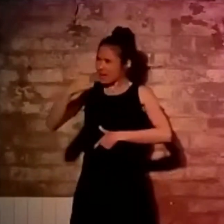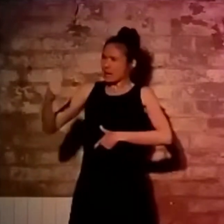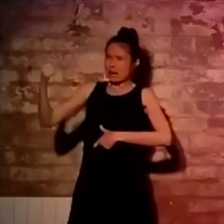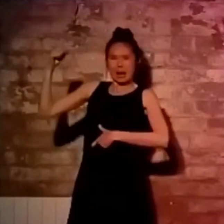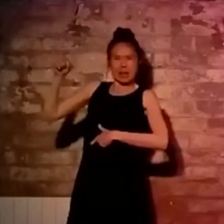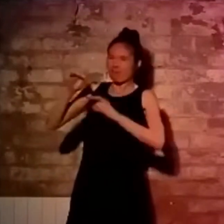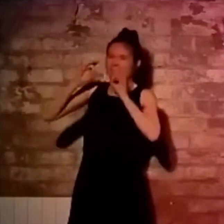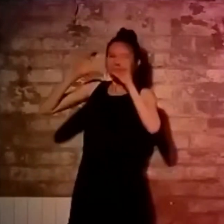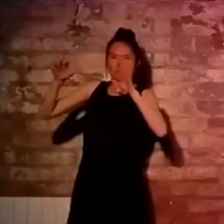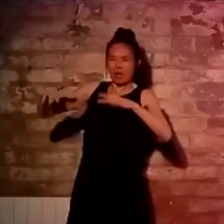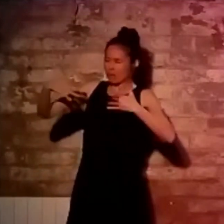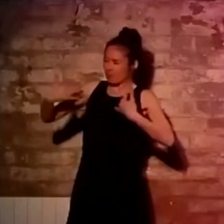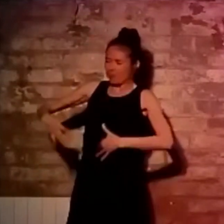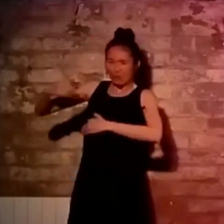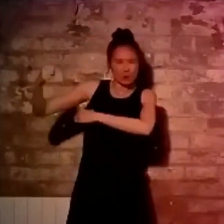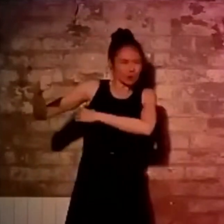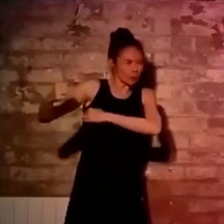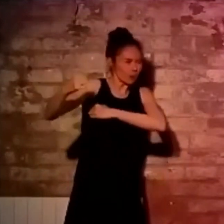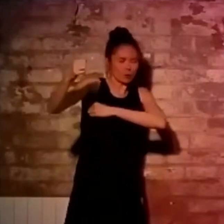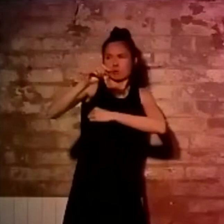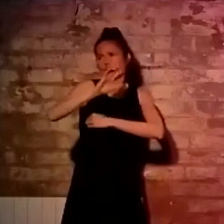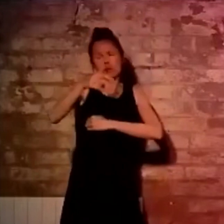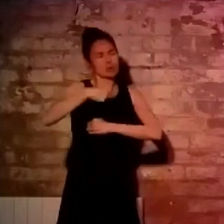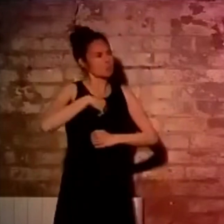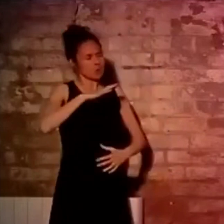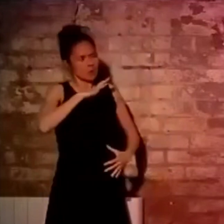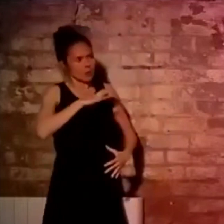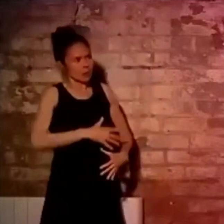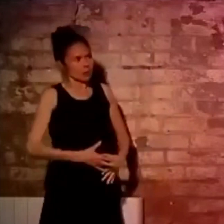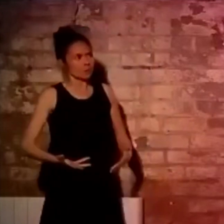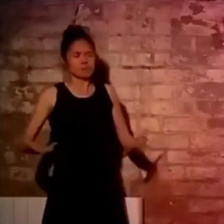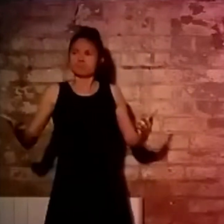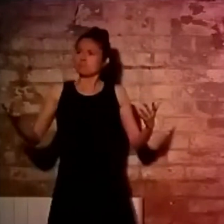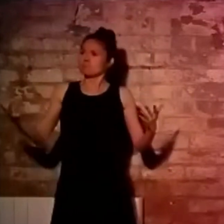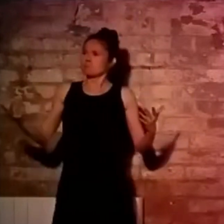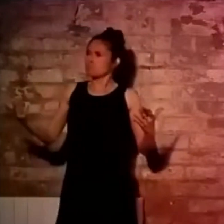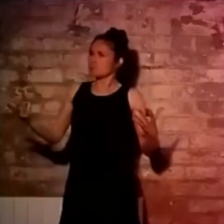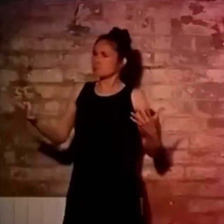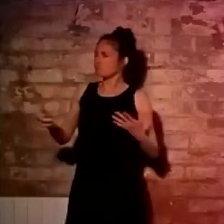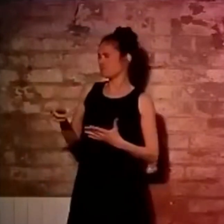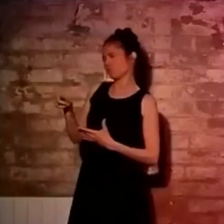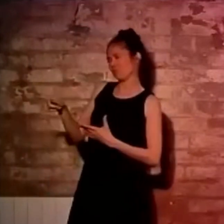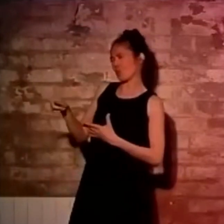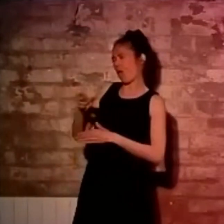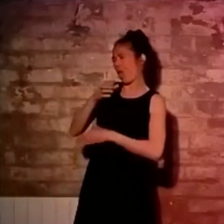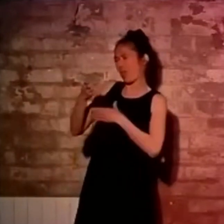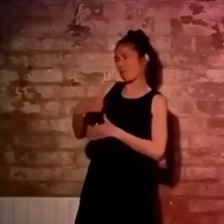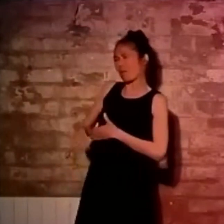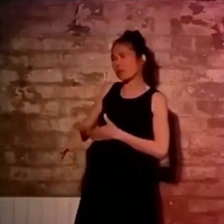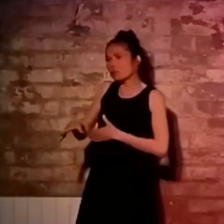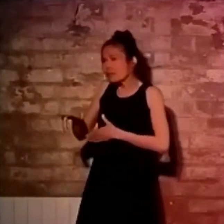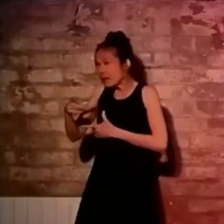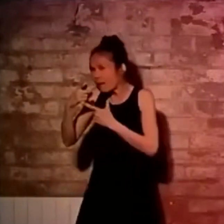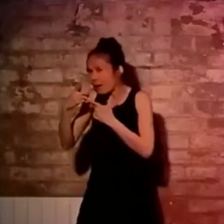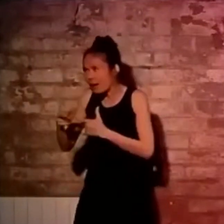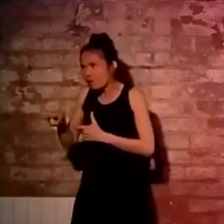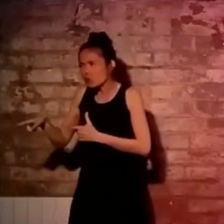A weary addict lies here. Deny thy mouth the vine and the people’s fulfilment could render this displacement.